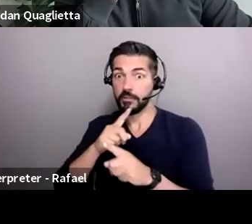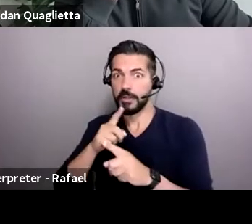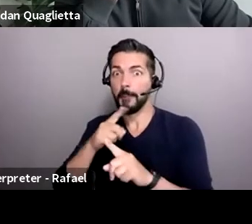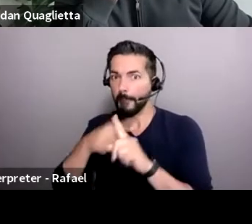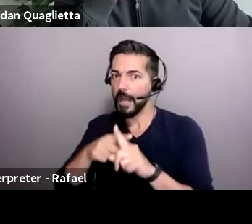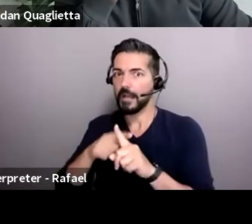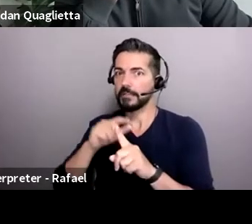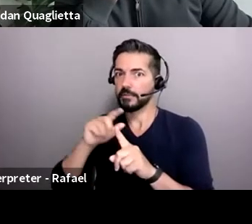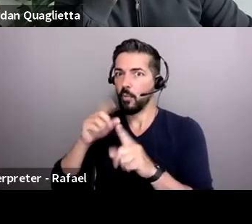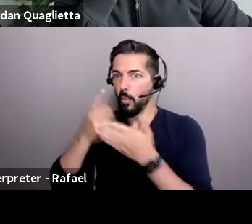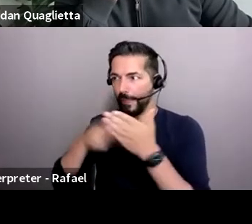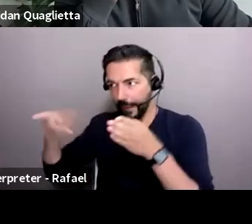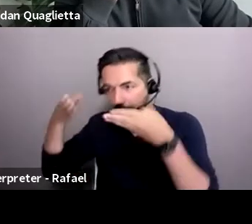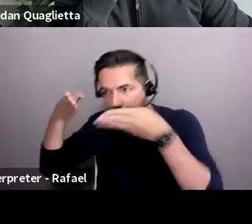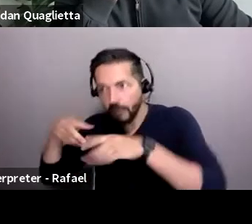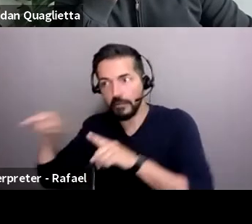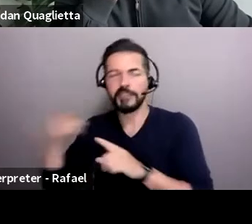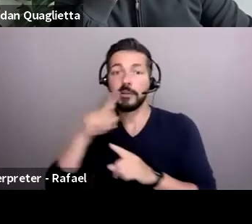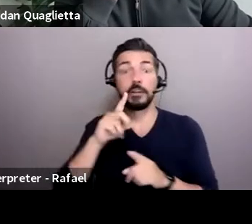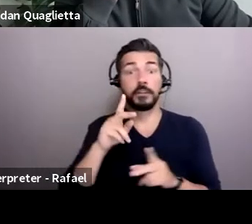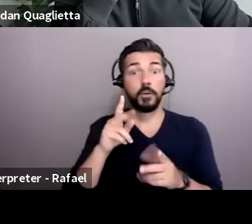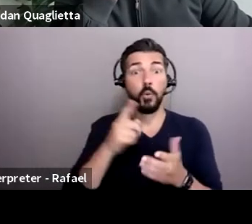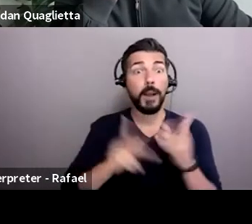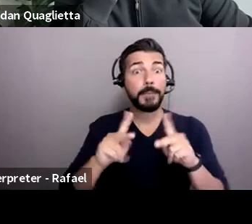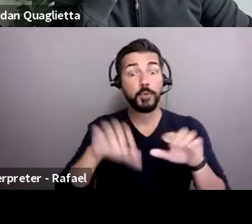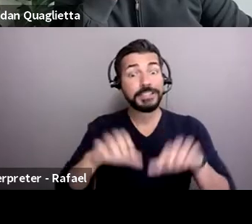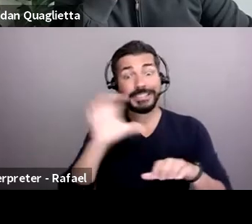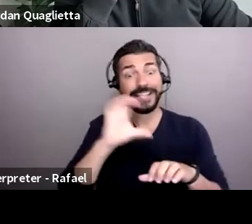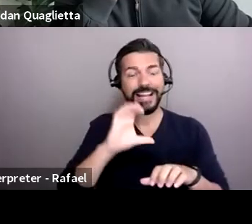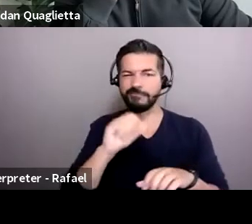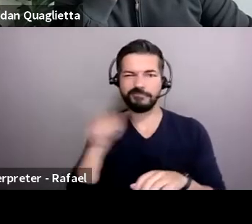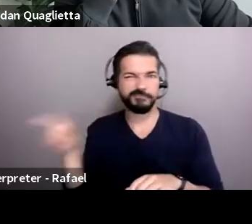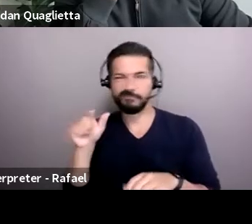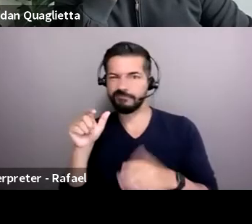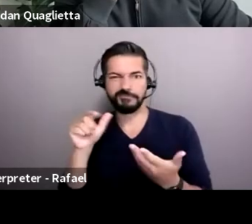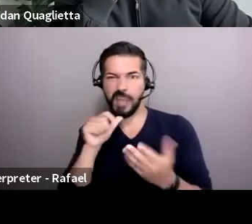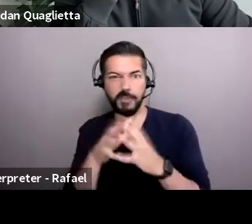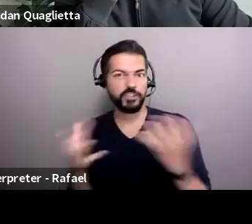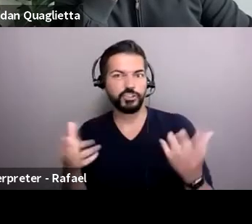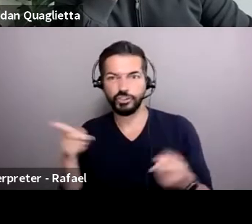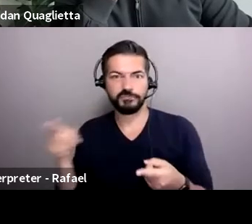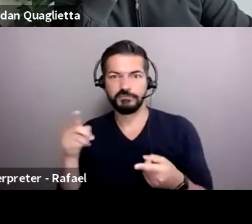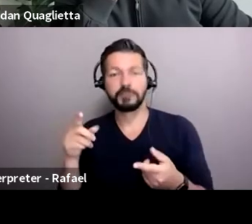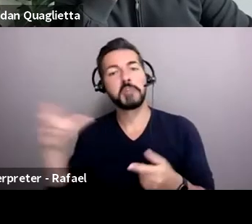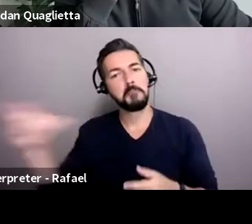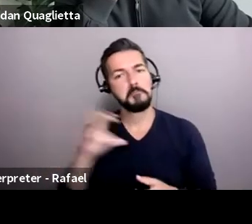too. And the search volume wasn't what they had expected it to be. So they just put the money up front for that kind of research